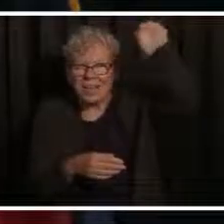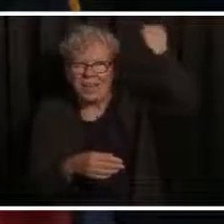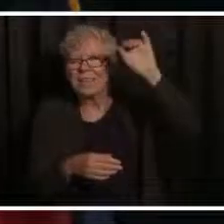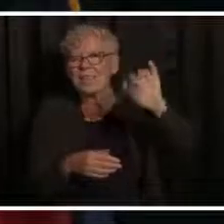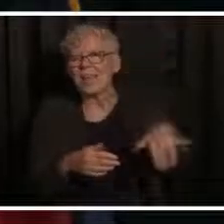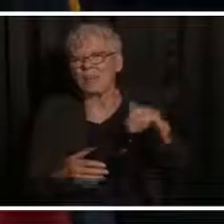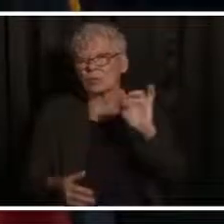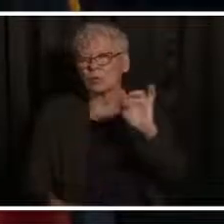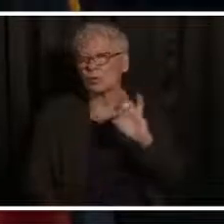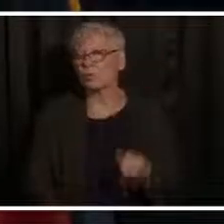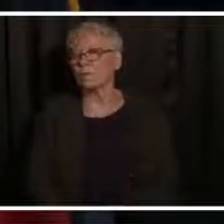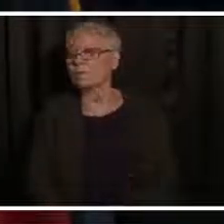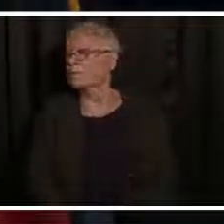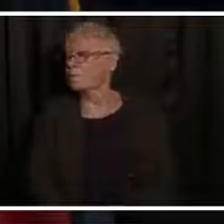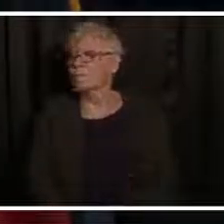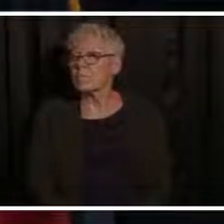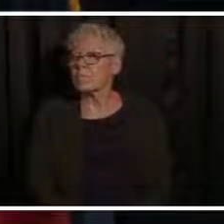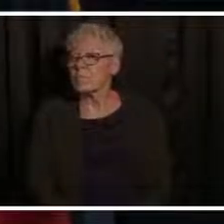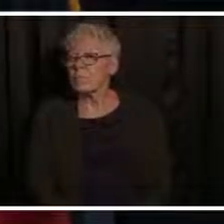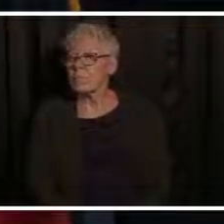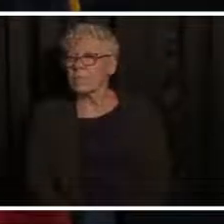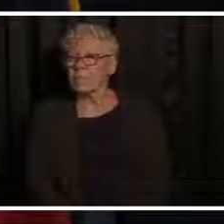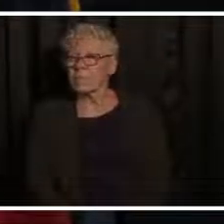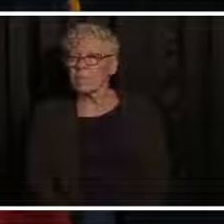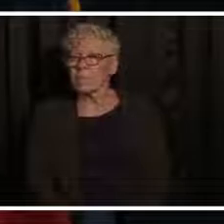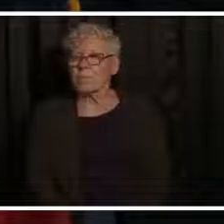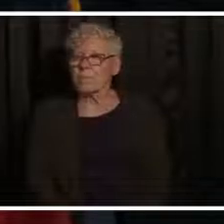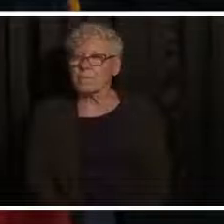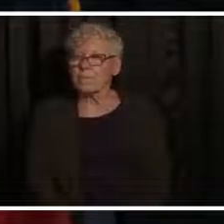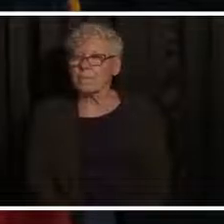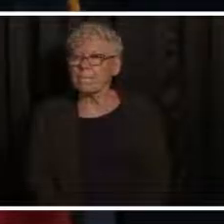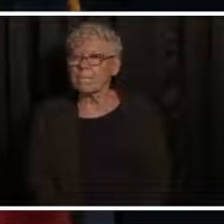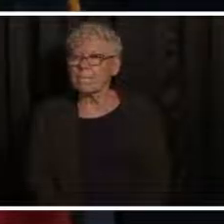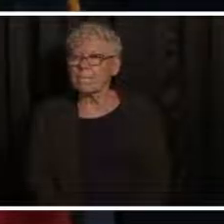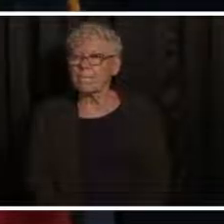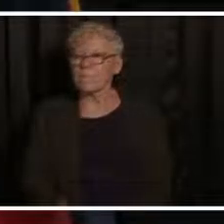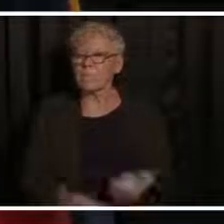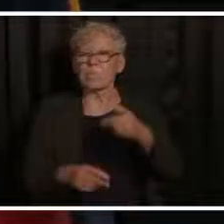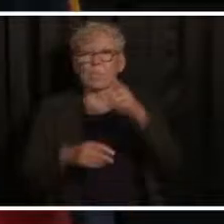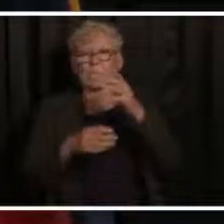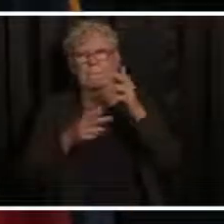Are there any influencers in Colorado? you'd like to hear from that you think could be influential and also some of